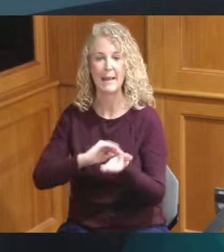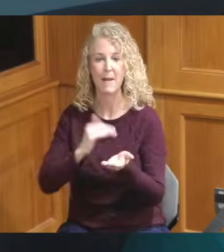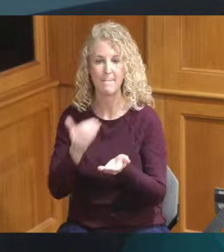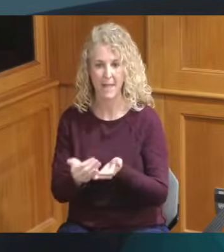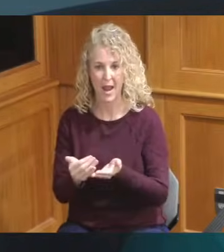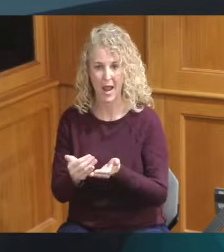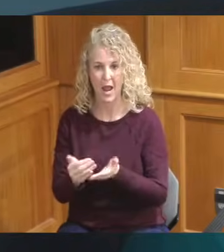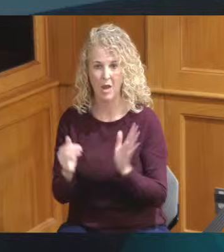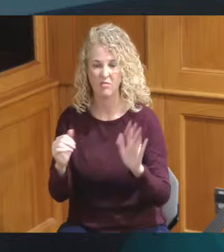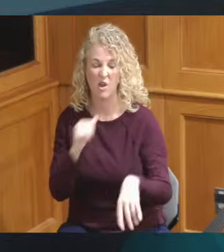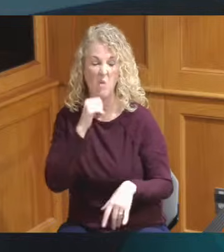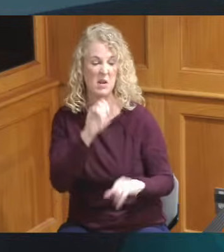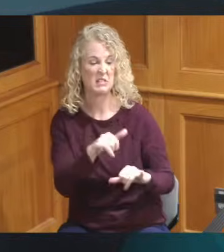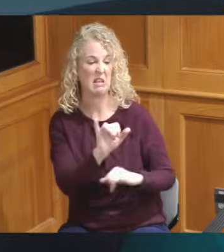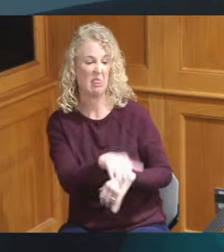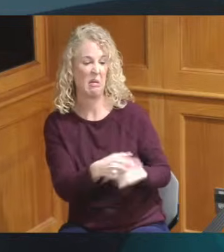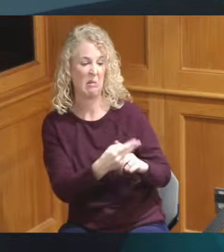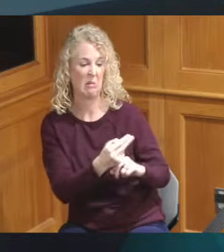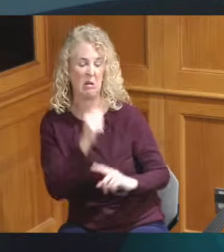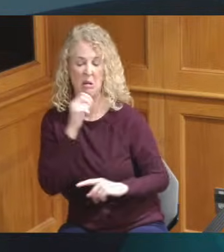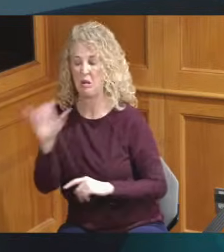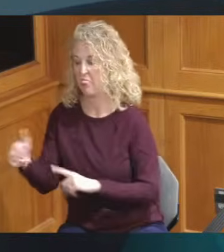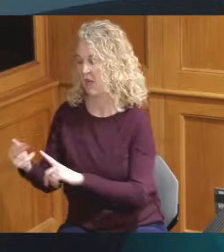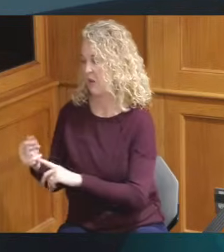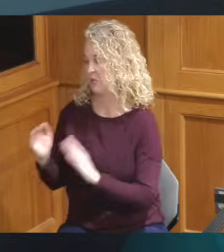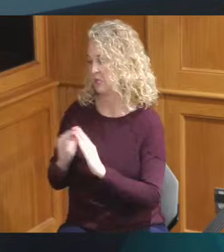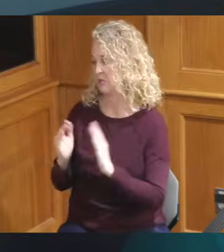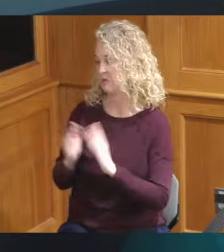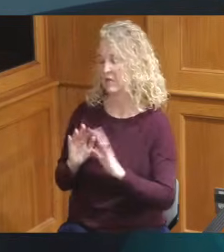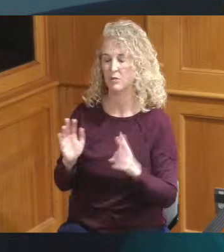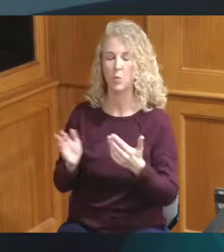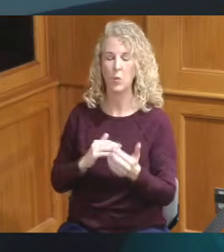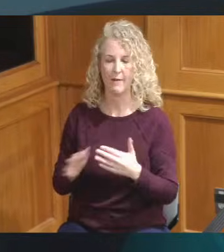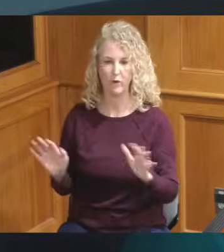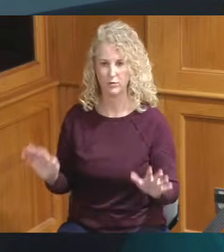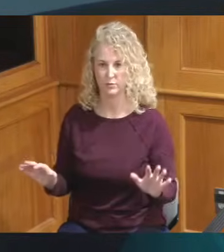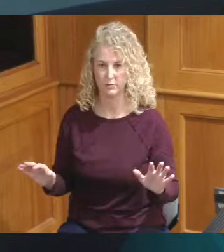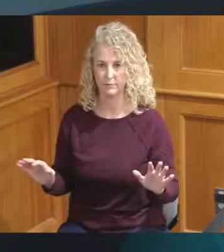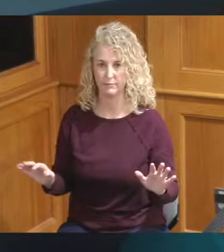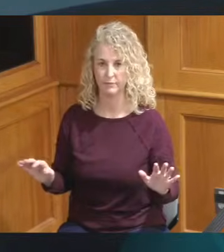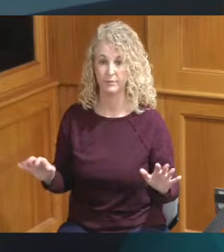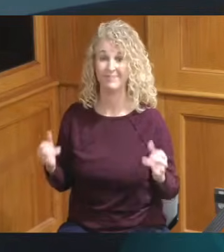to stay at these other hotels downtown or what throughout the county. they're now going to stay